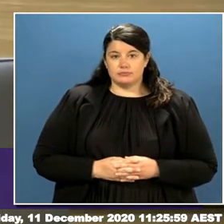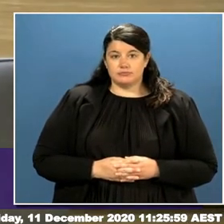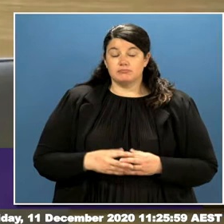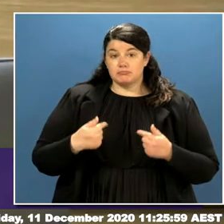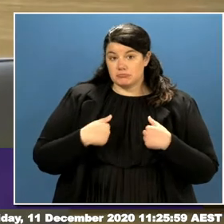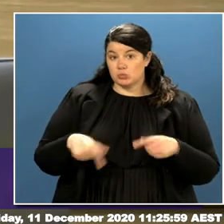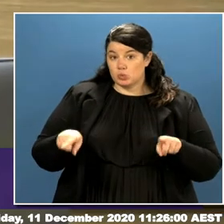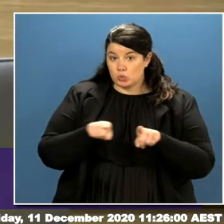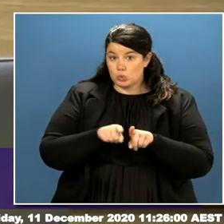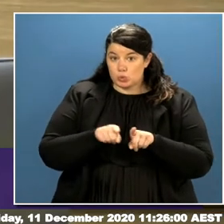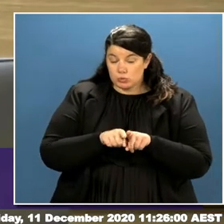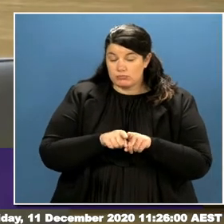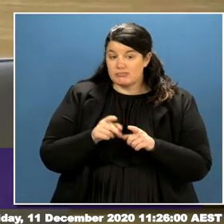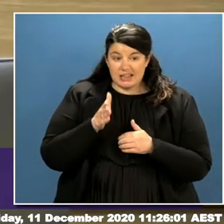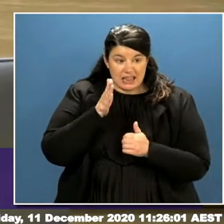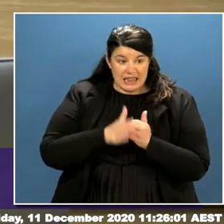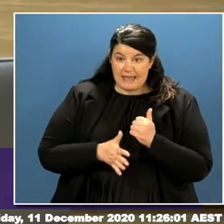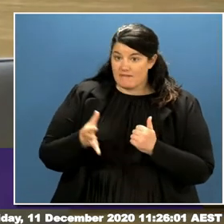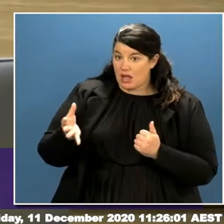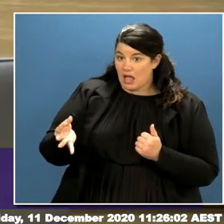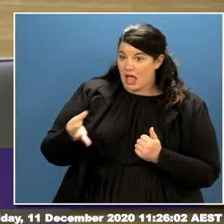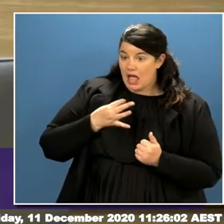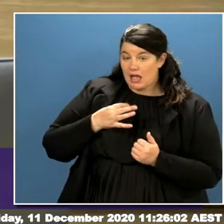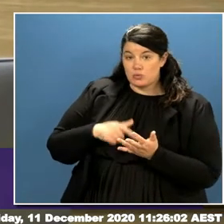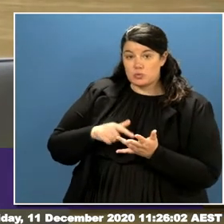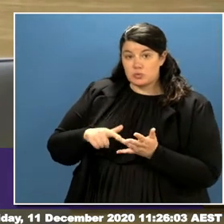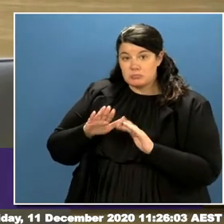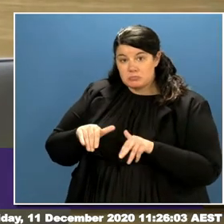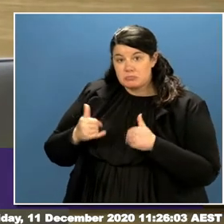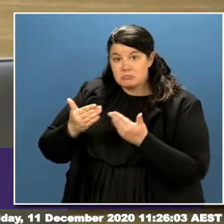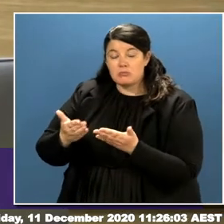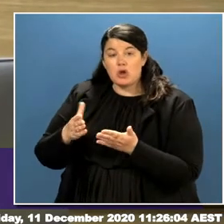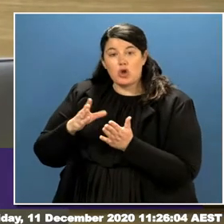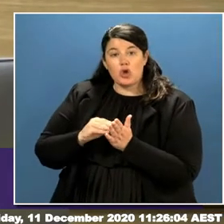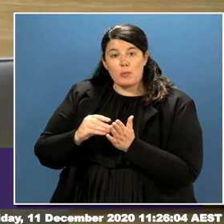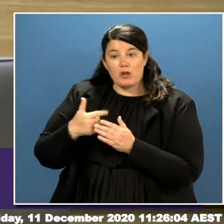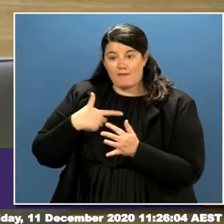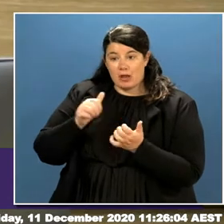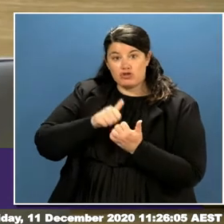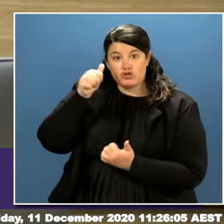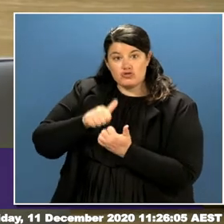I was also never asked to provide a copy of my degrees.